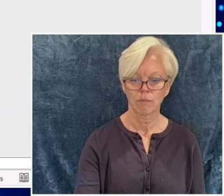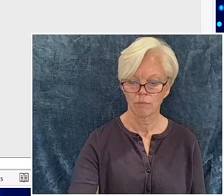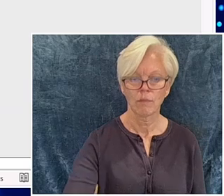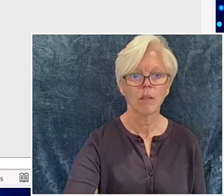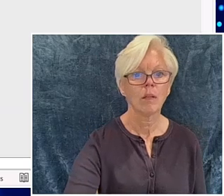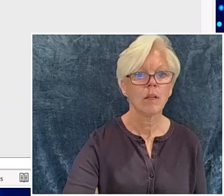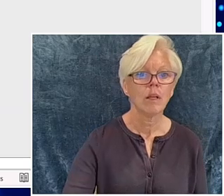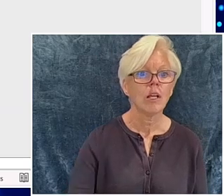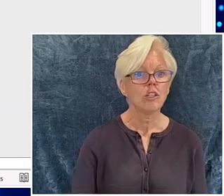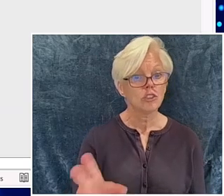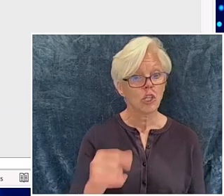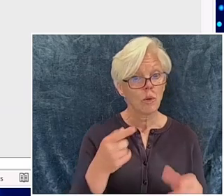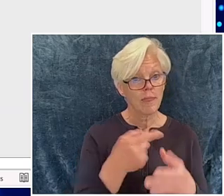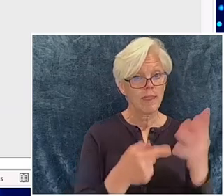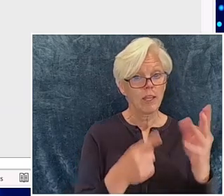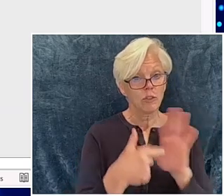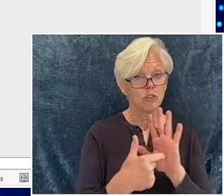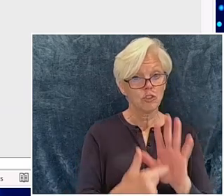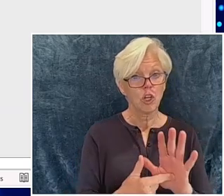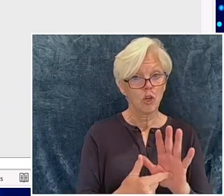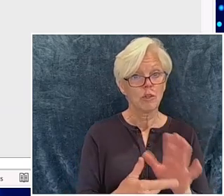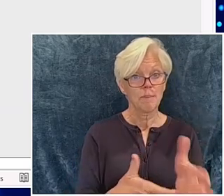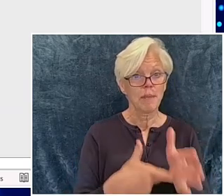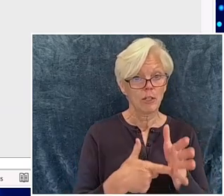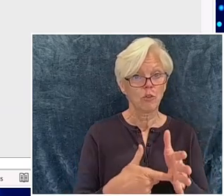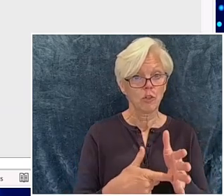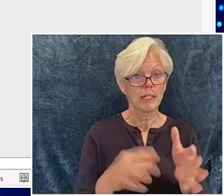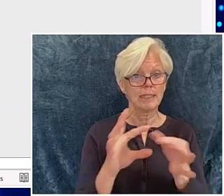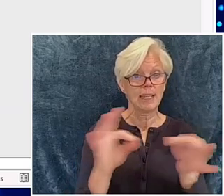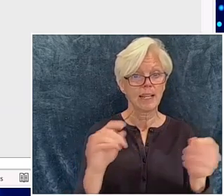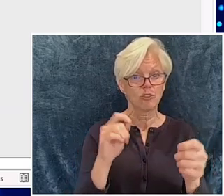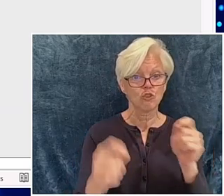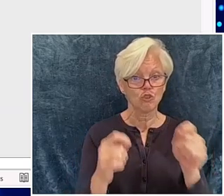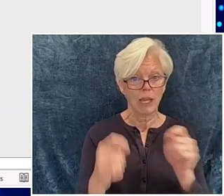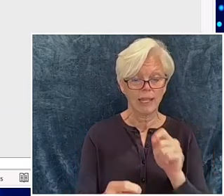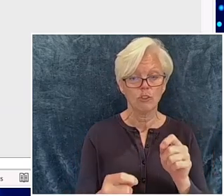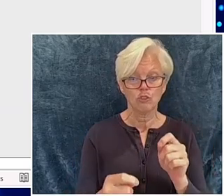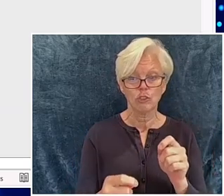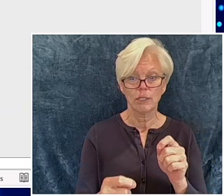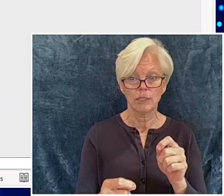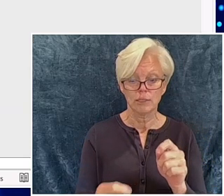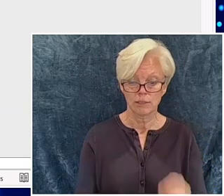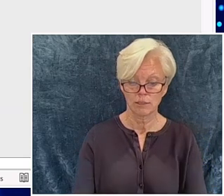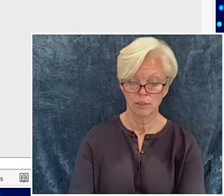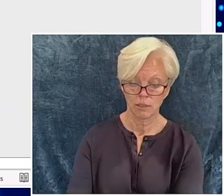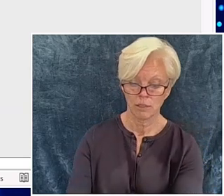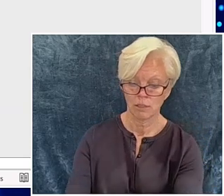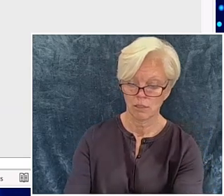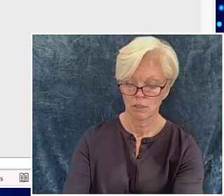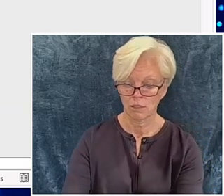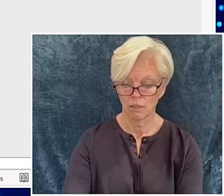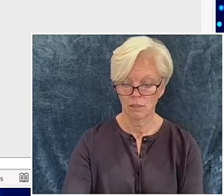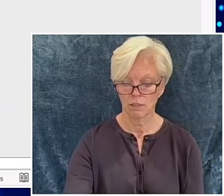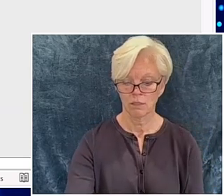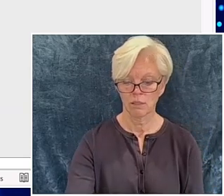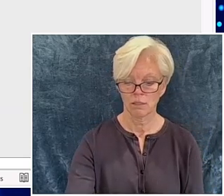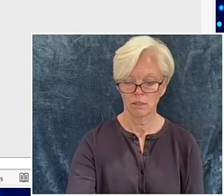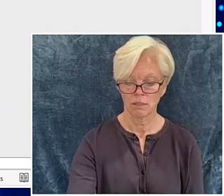text changes. So this goes back to an institution